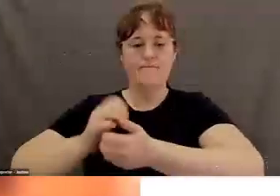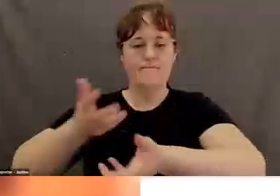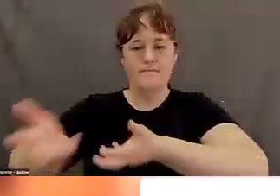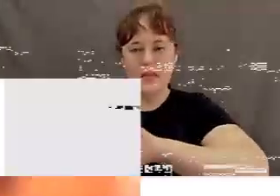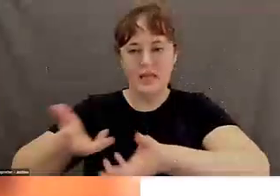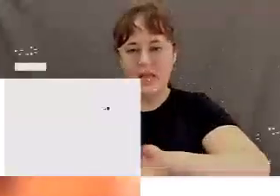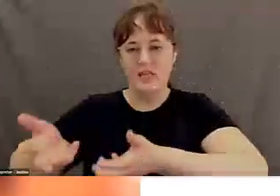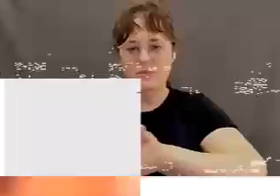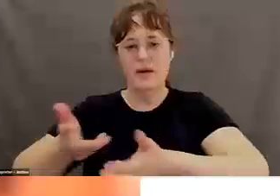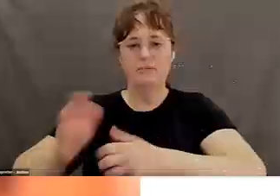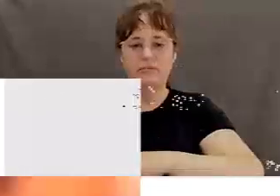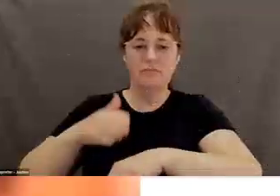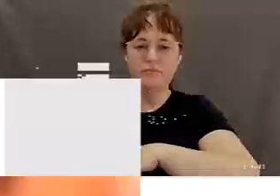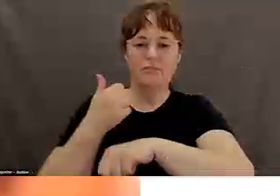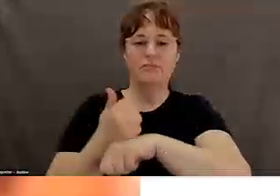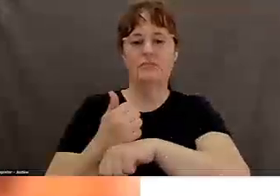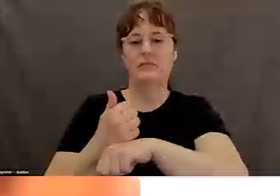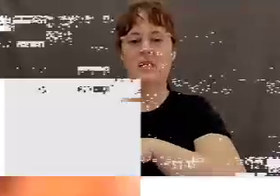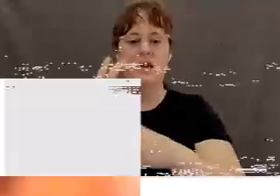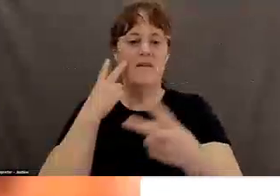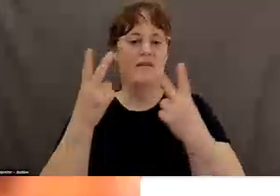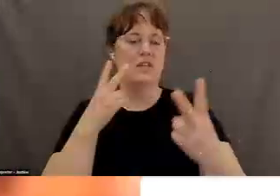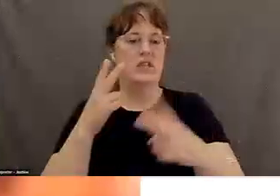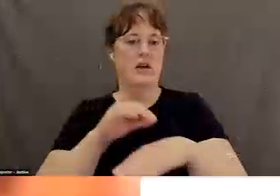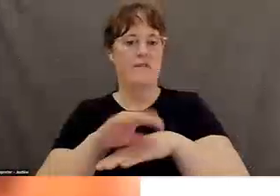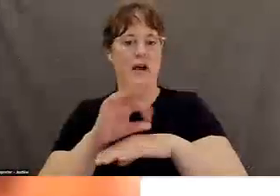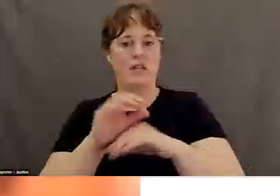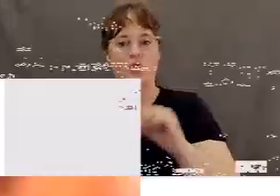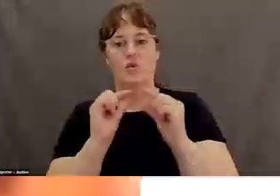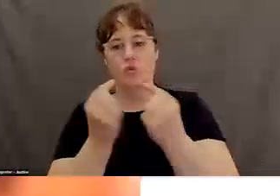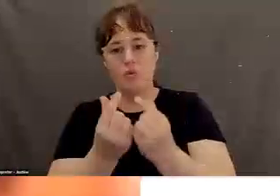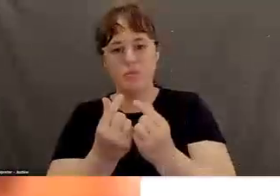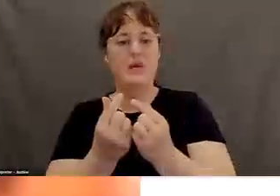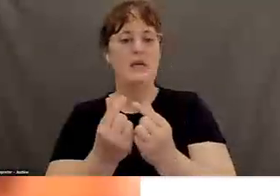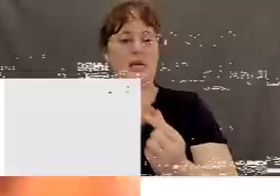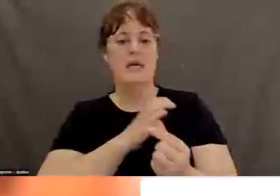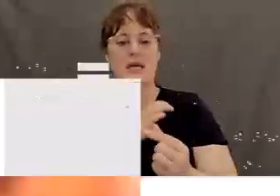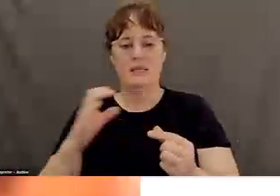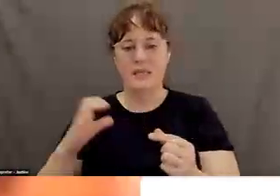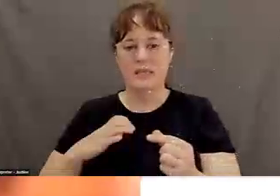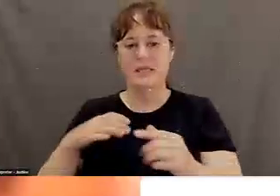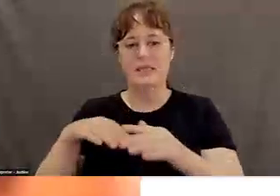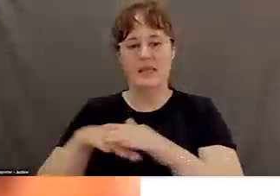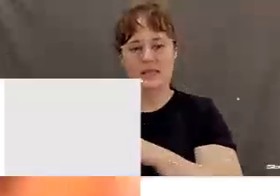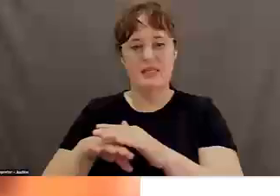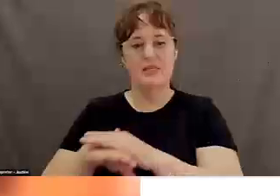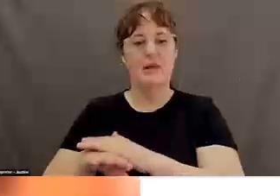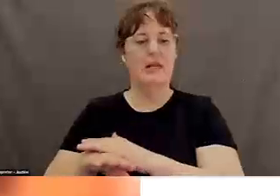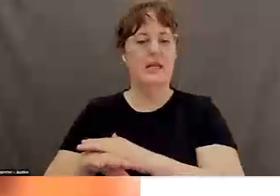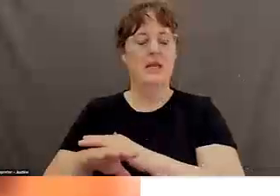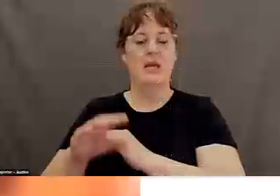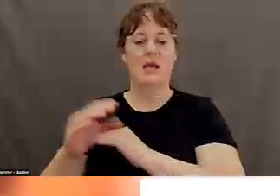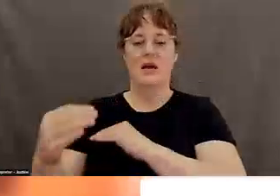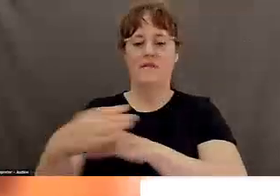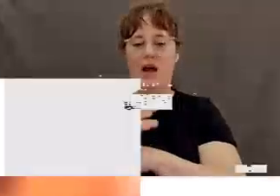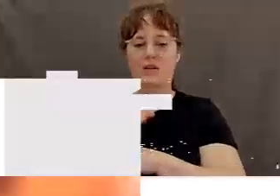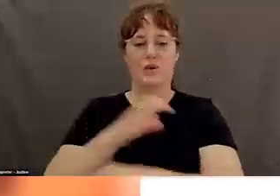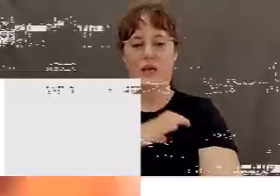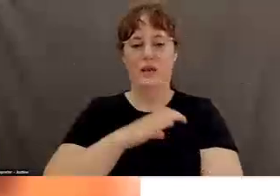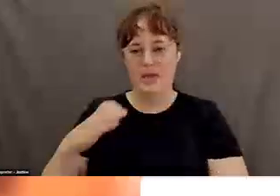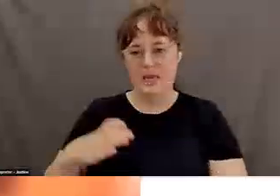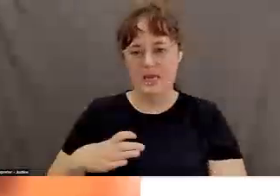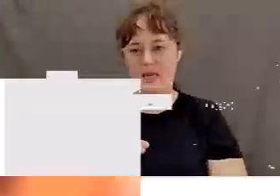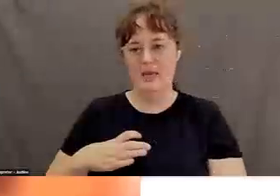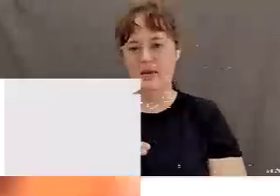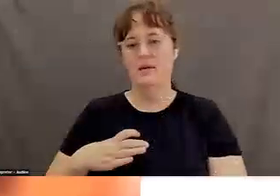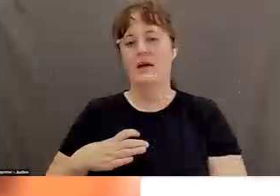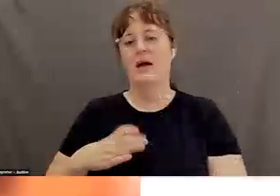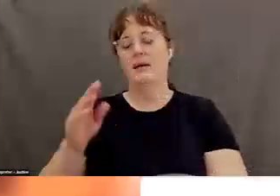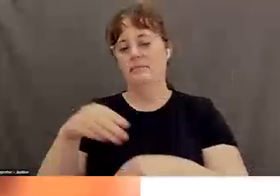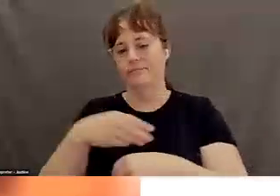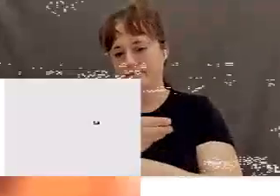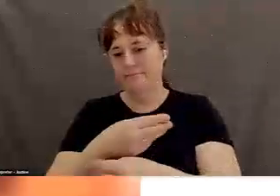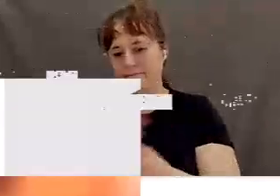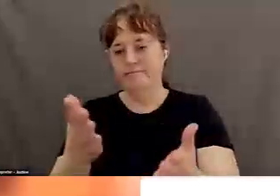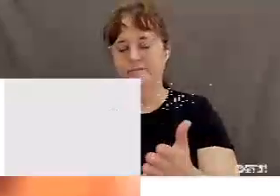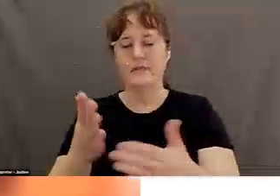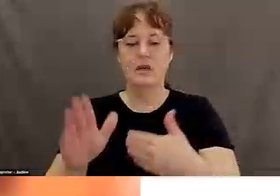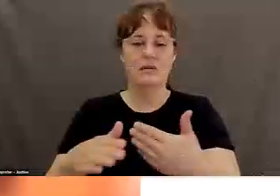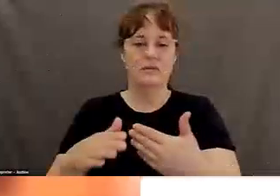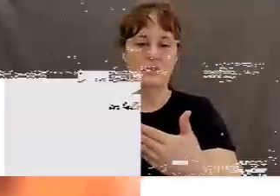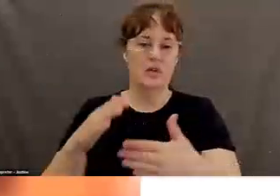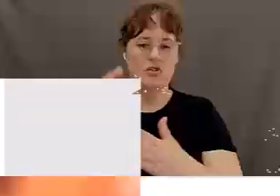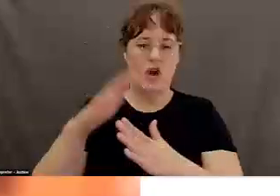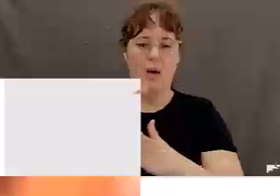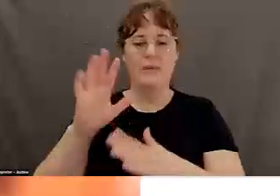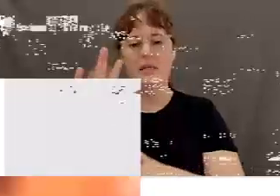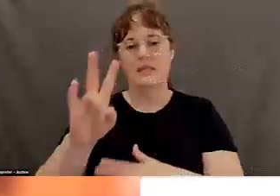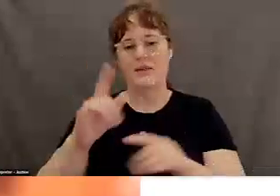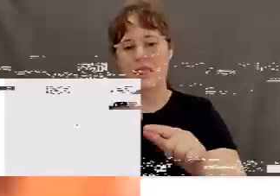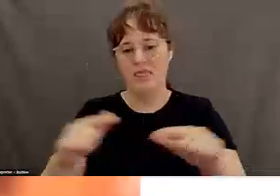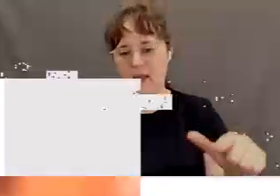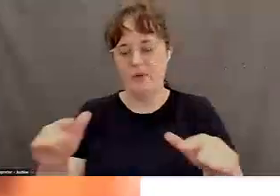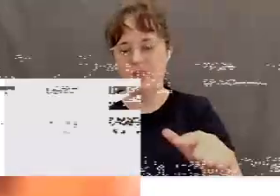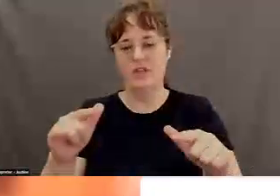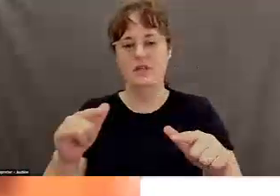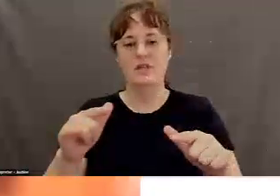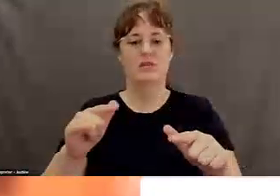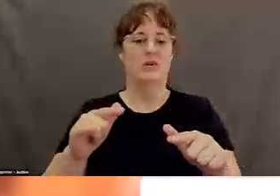Boardroom: the Citizens Accessibility Advisory Committee, and provide regional available materials in the top 7 languages, analyze alternatives of economic and social impact set forth by NEPA, and provide a 90-day comment period.